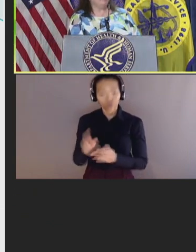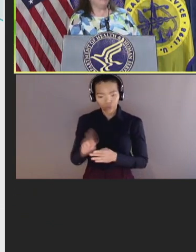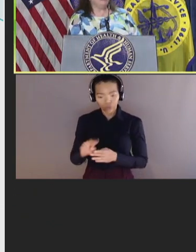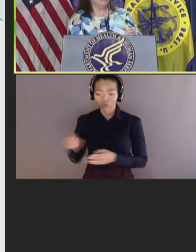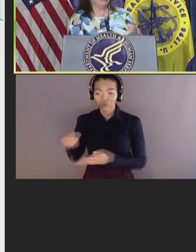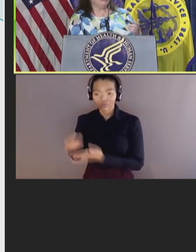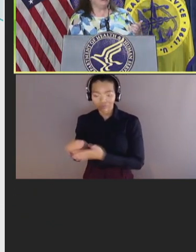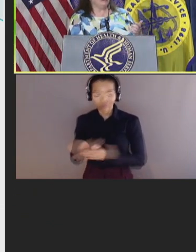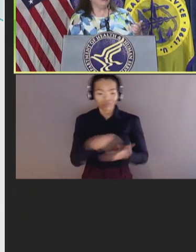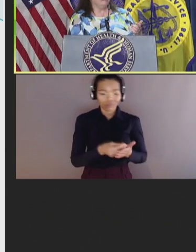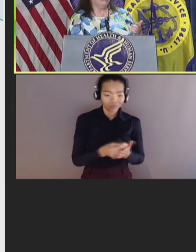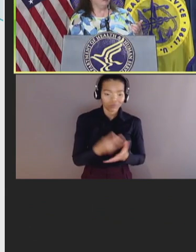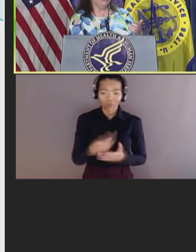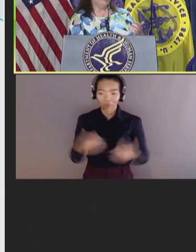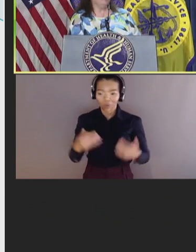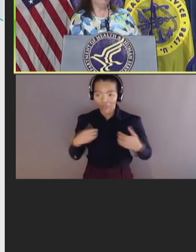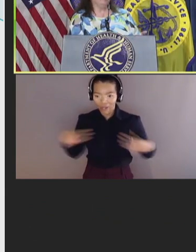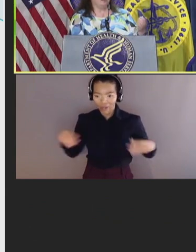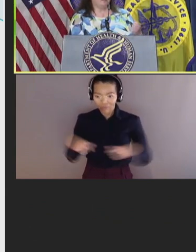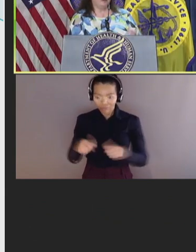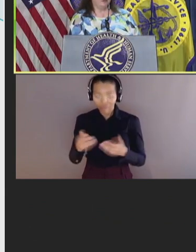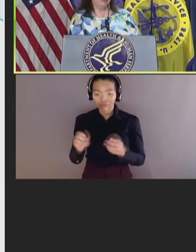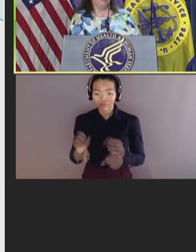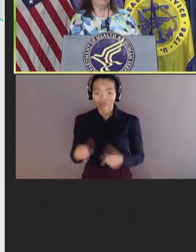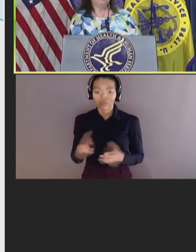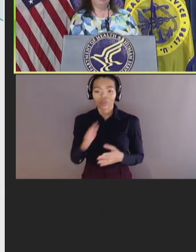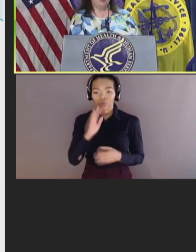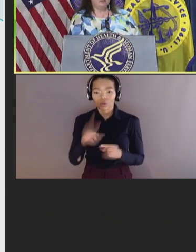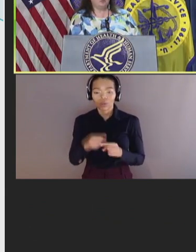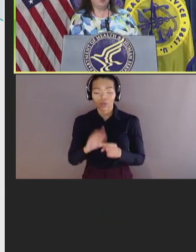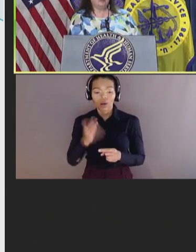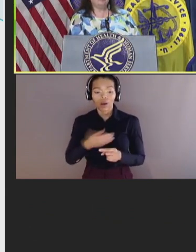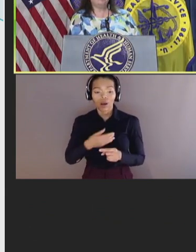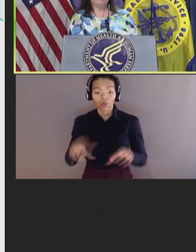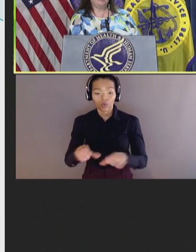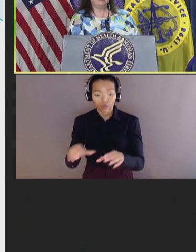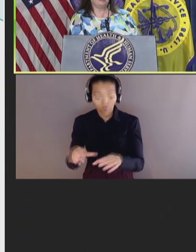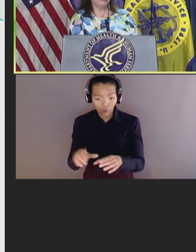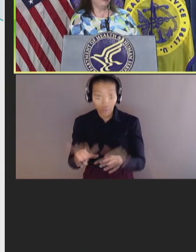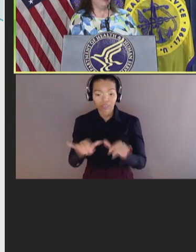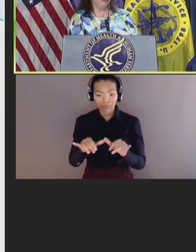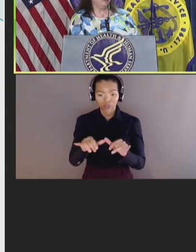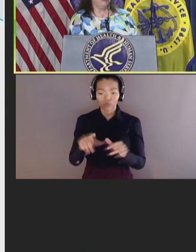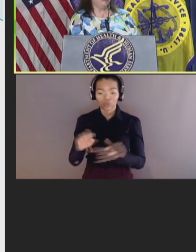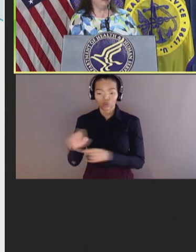It's a time where we talk about our performance measurement tool with our community recipients.